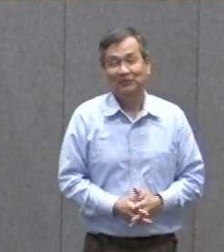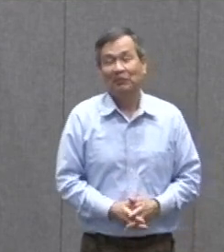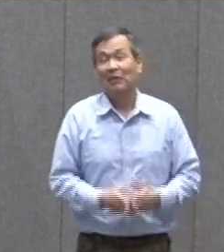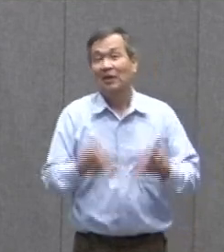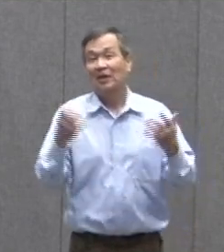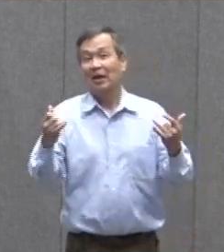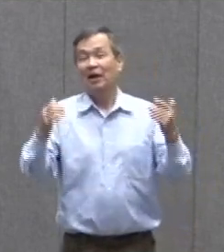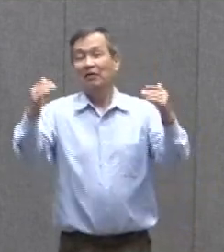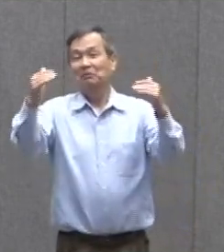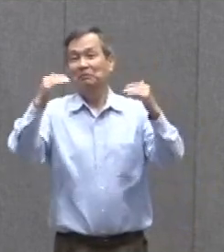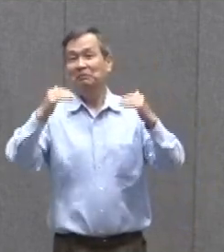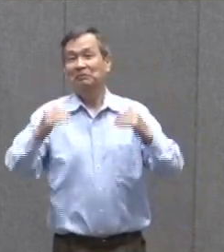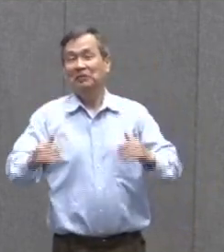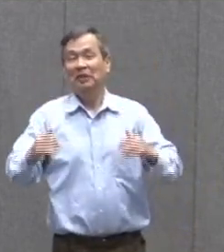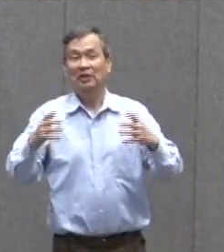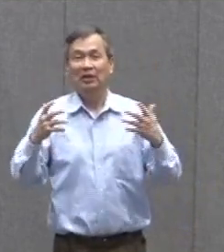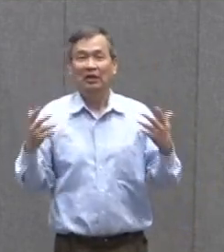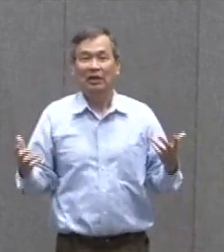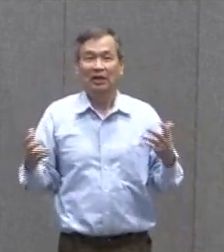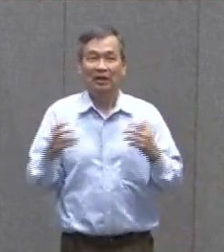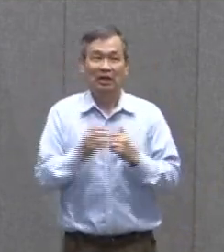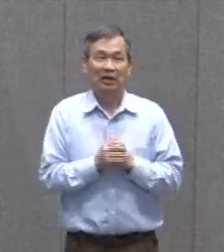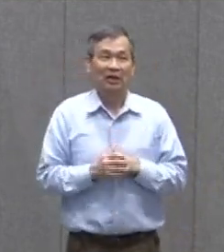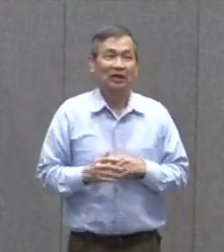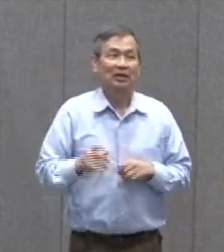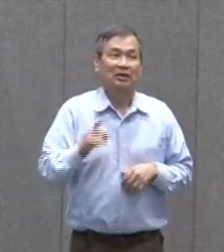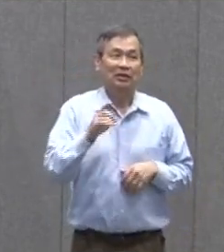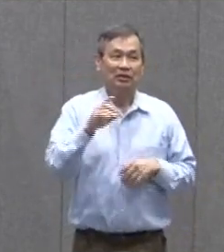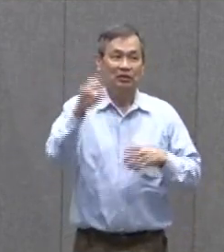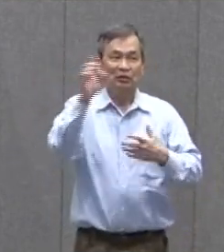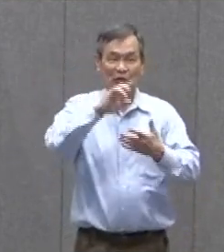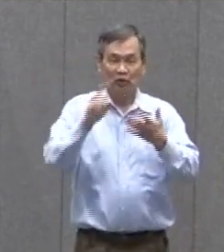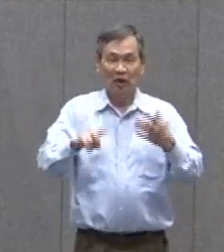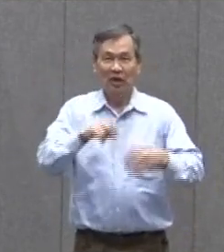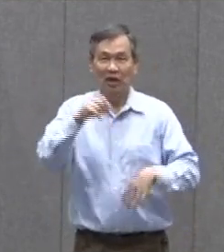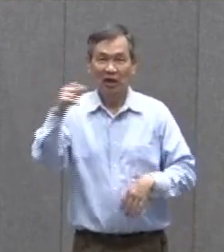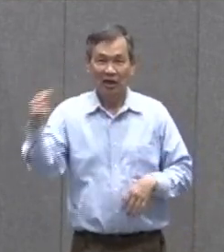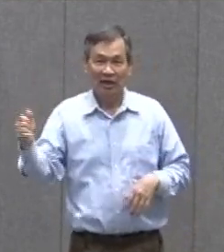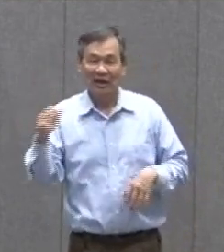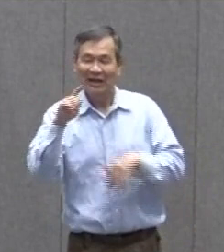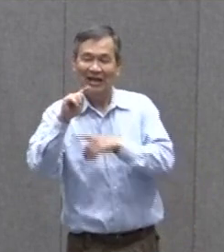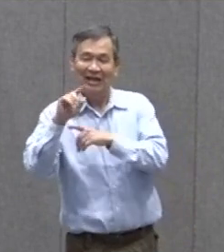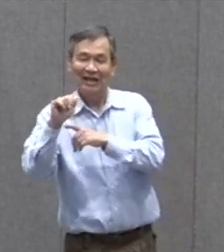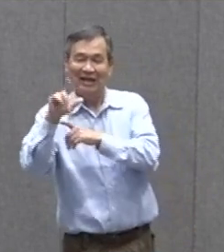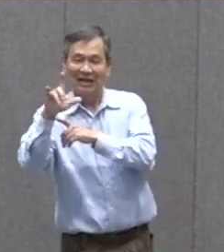Next let's draw tally marks for our number nine. So tally marks are straight lines,